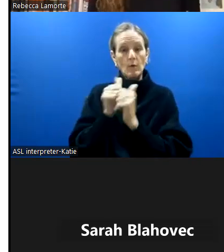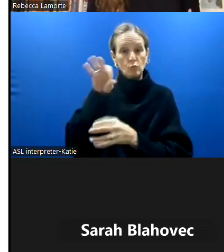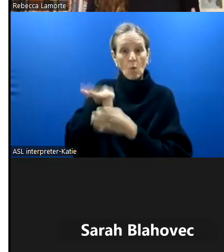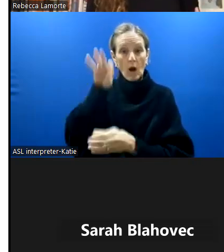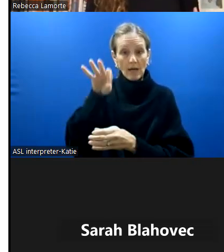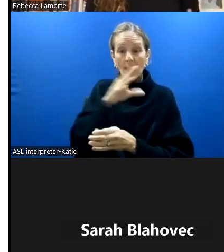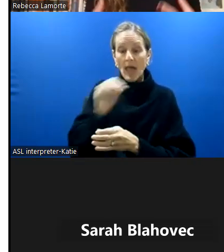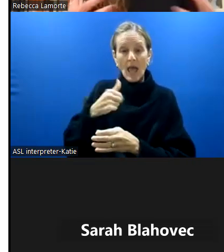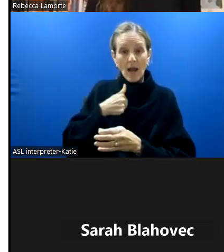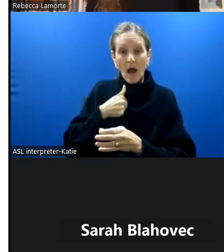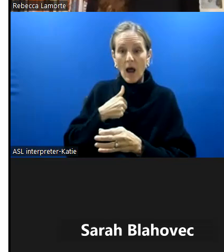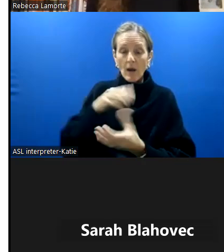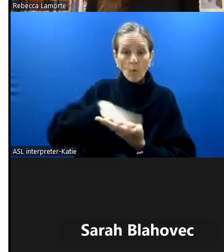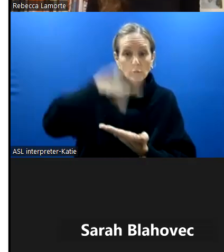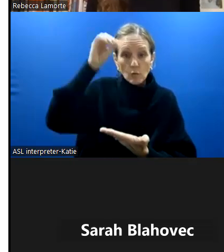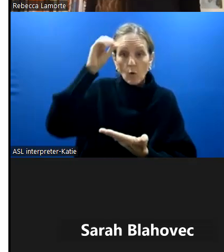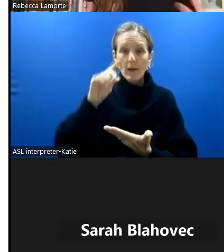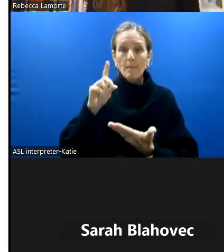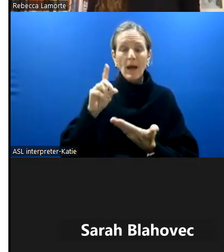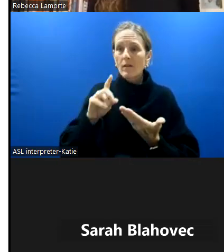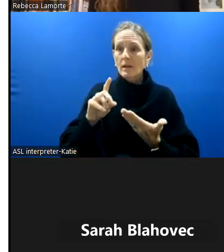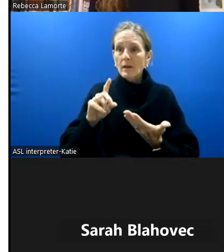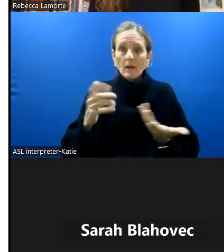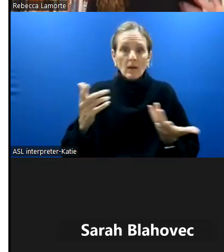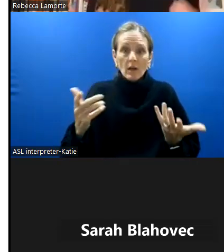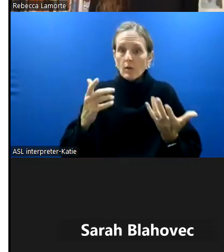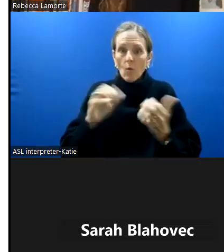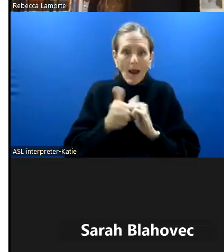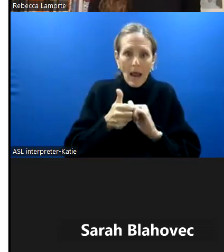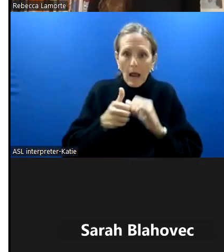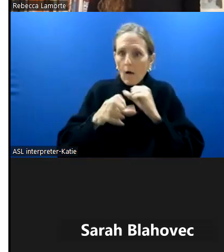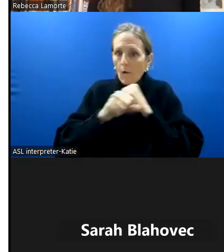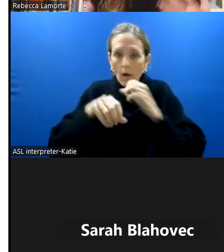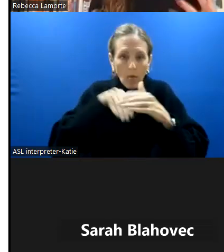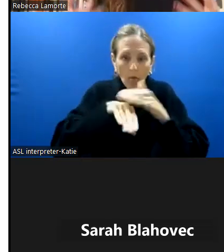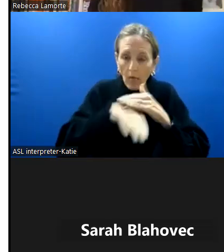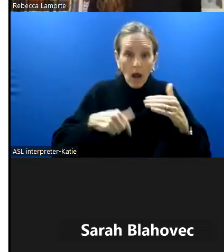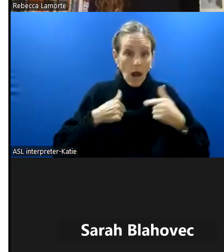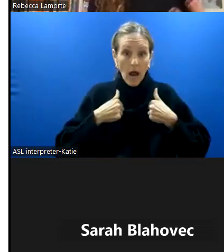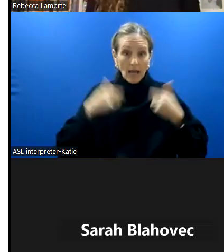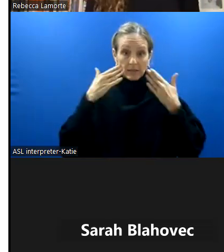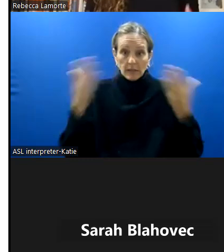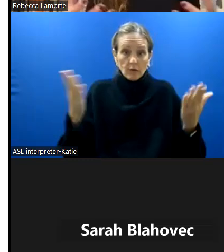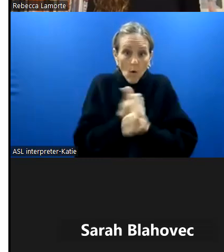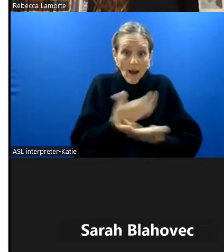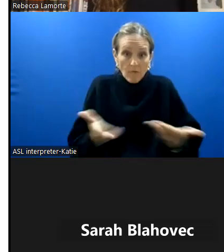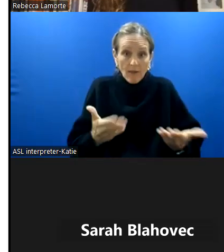learning about accessibility tools for my campaign, I didn't know everything. And I think it's important to start from that place,